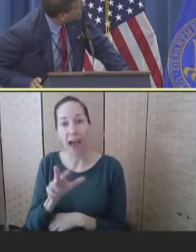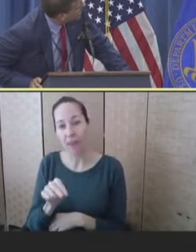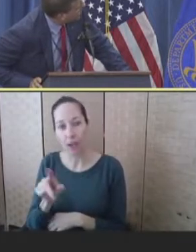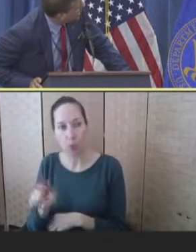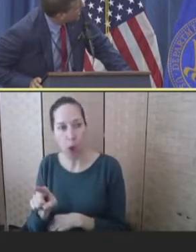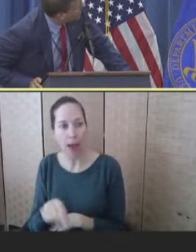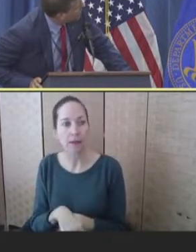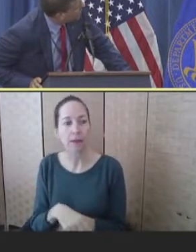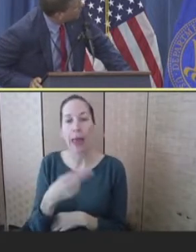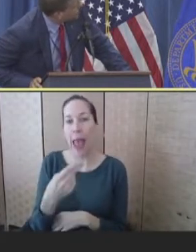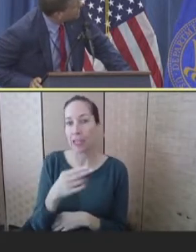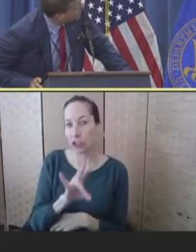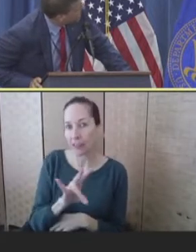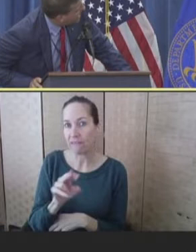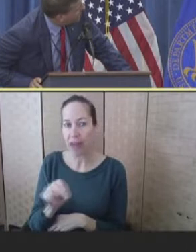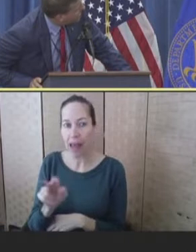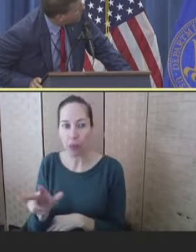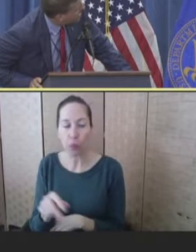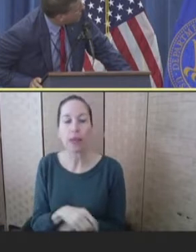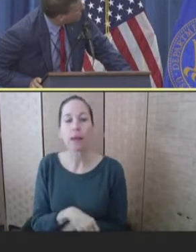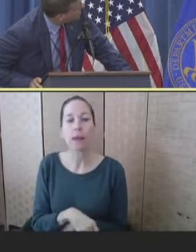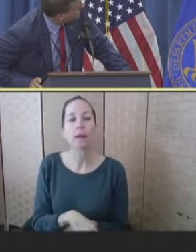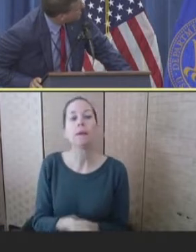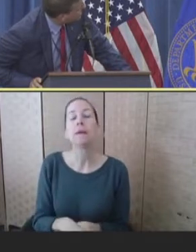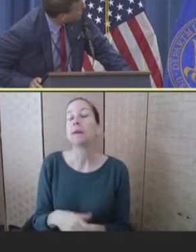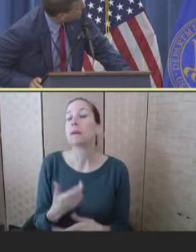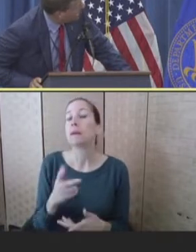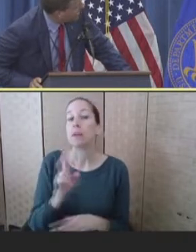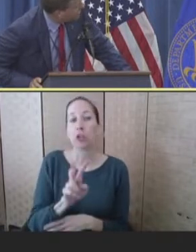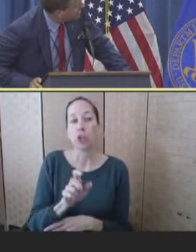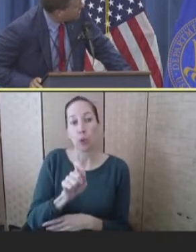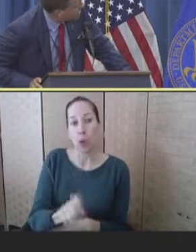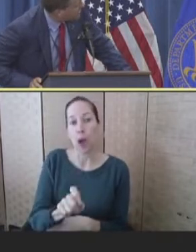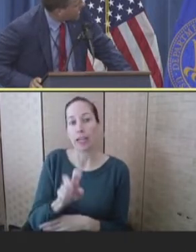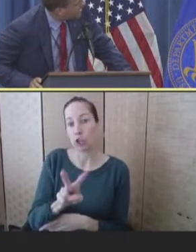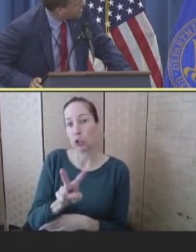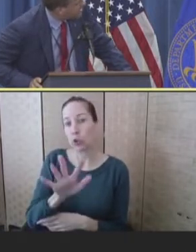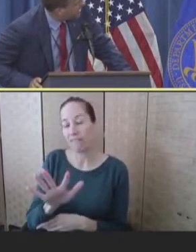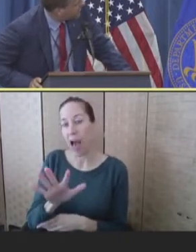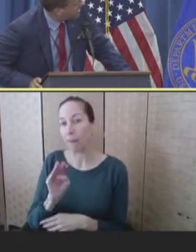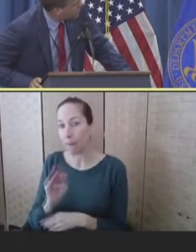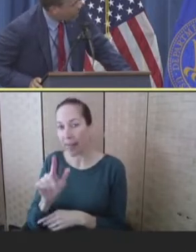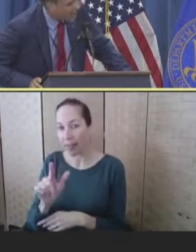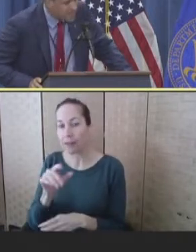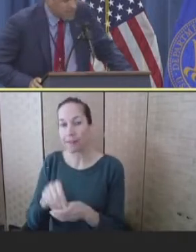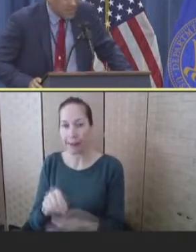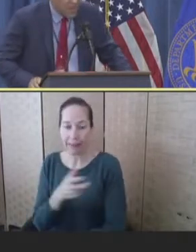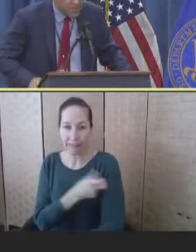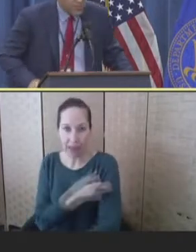We went ahead and put 0.25 mils of each virus in our vaccine giving us approximately 100